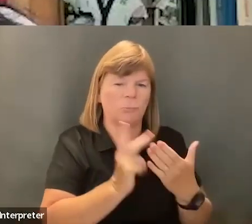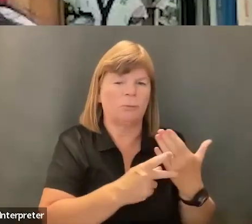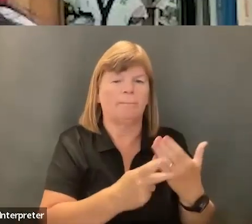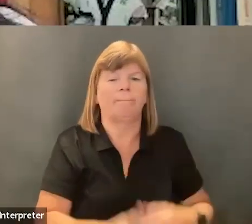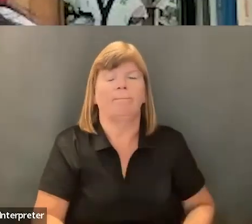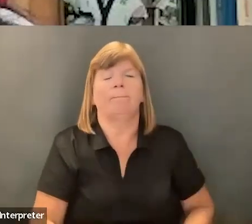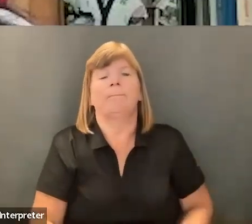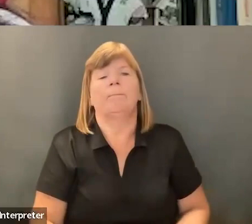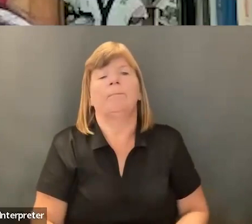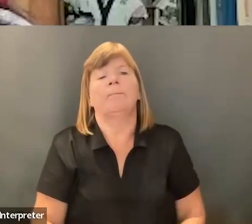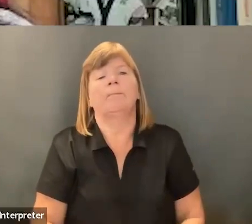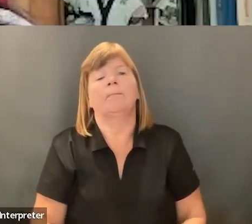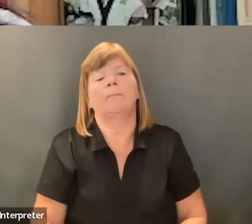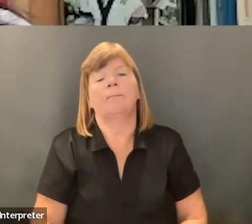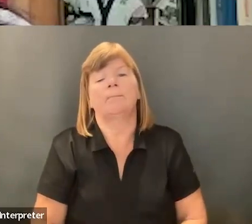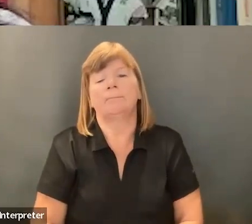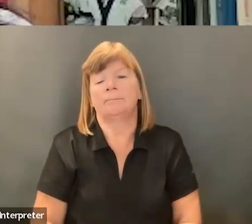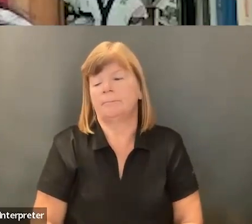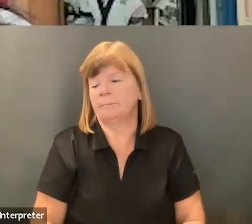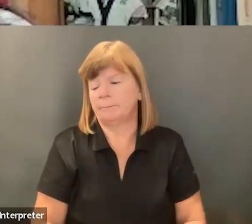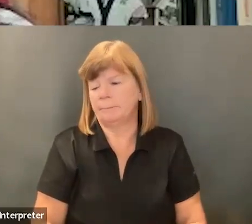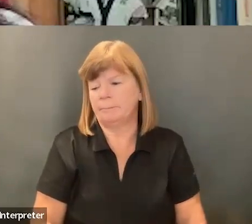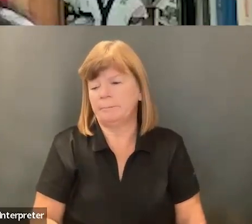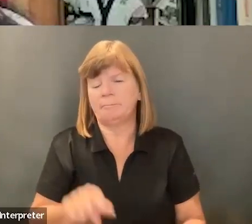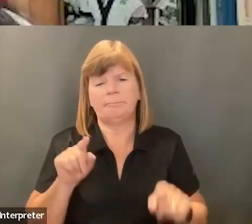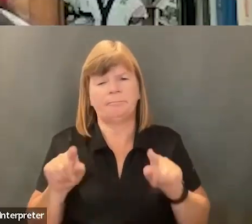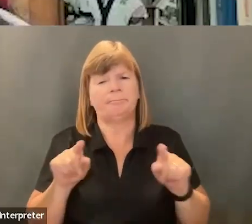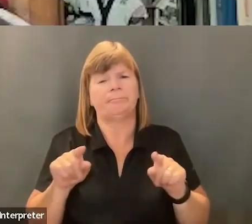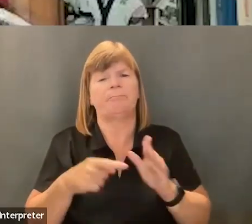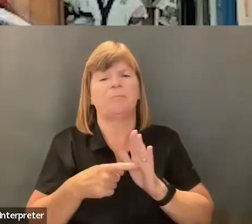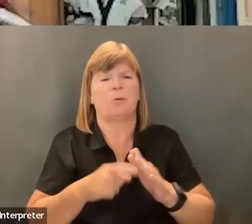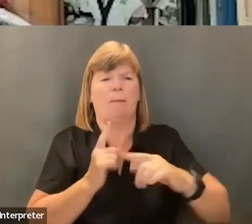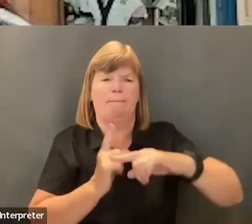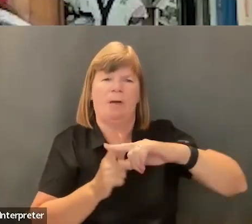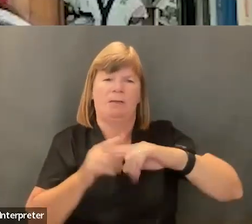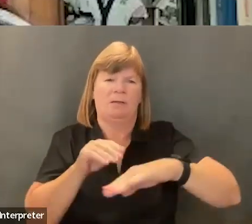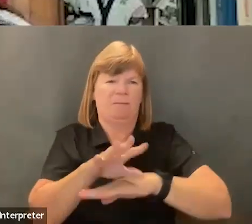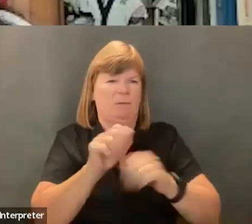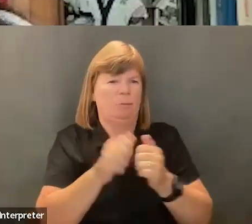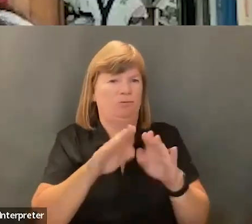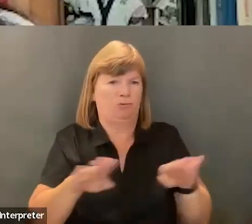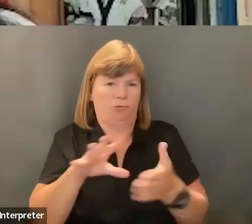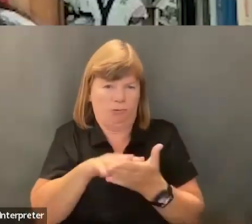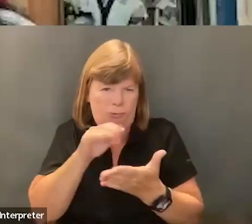and both of these showed positive effects on children's learning specifically in our